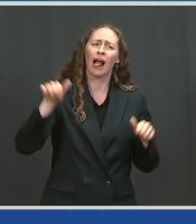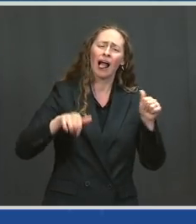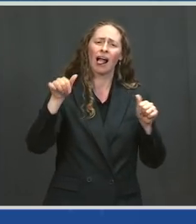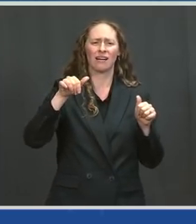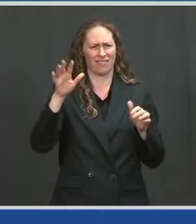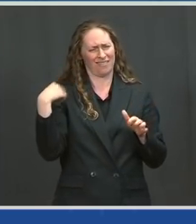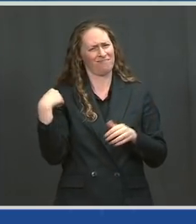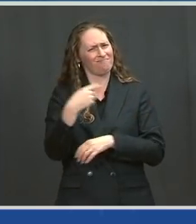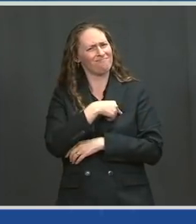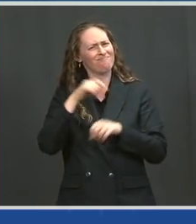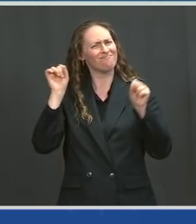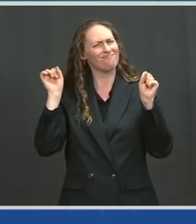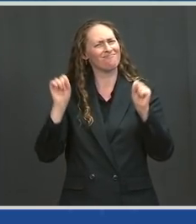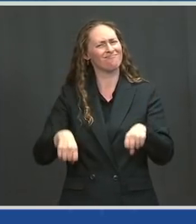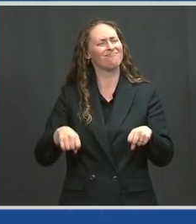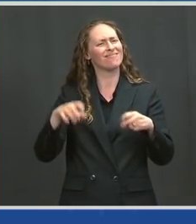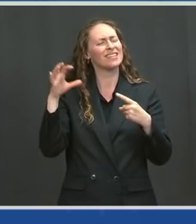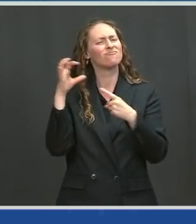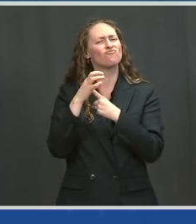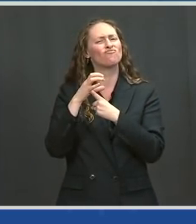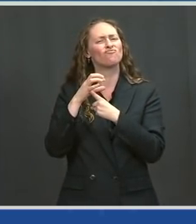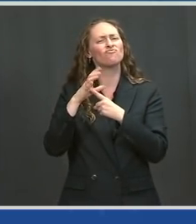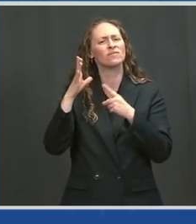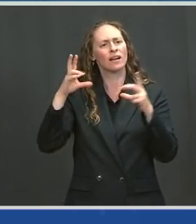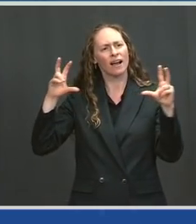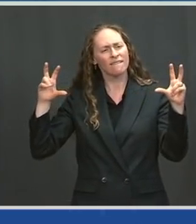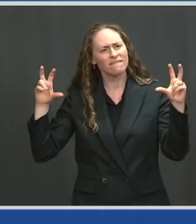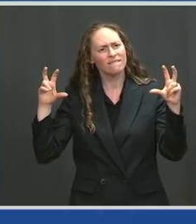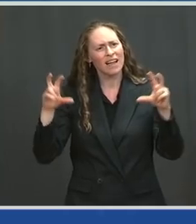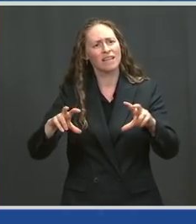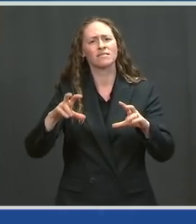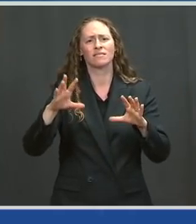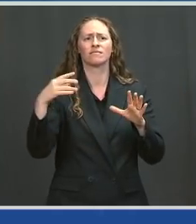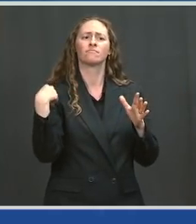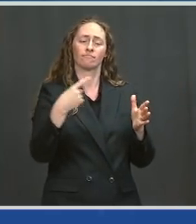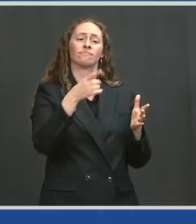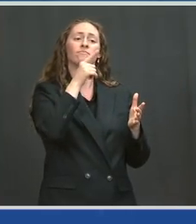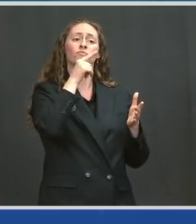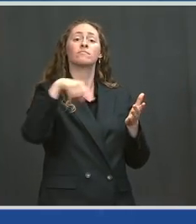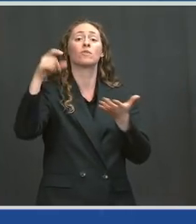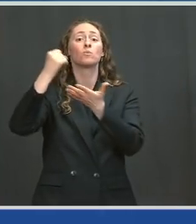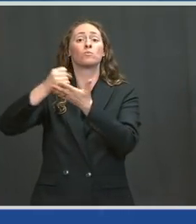The rich will be just as well-off. The middle-class will do better, and everybody will do better.